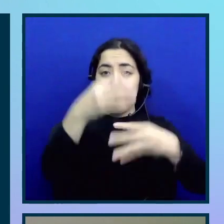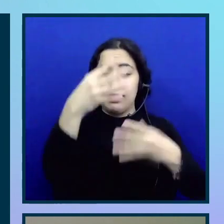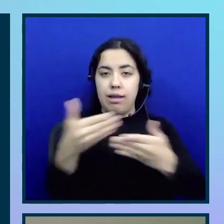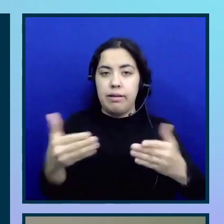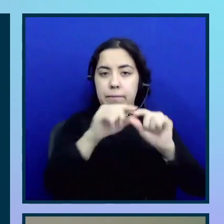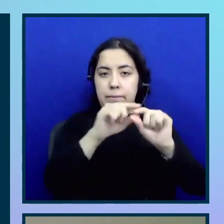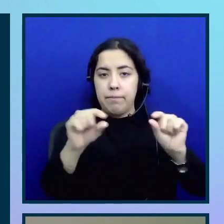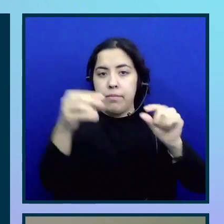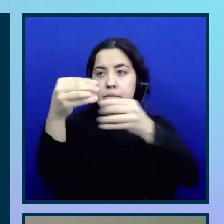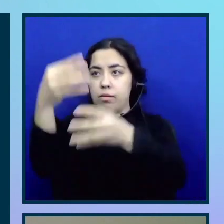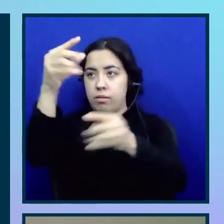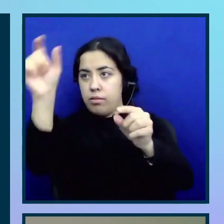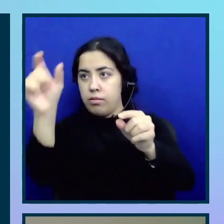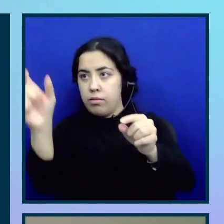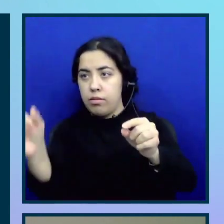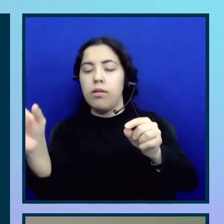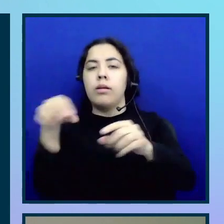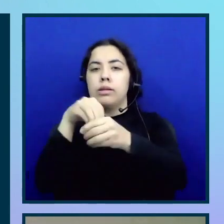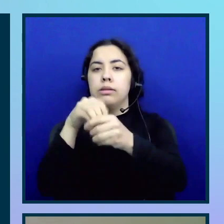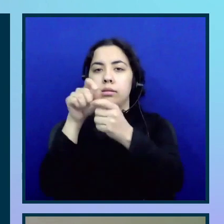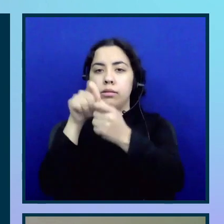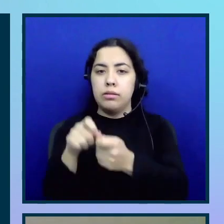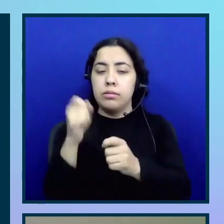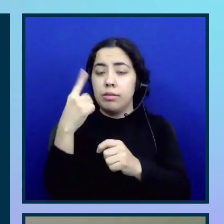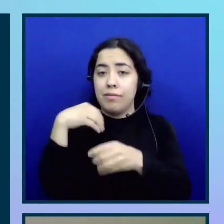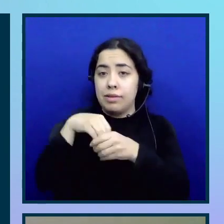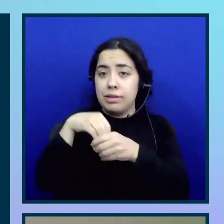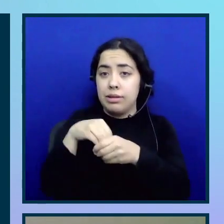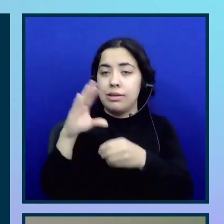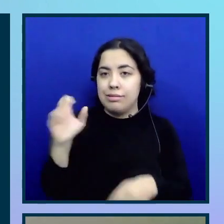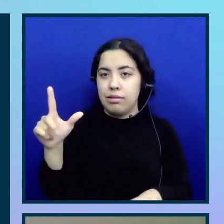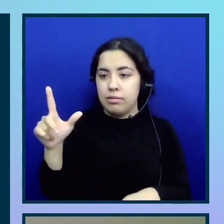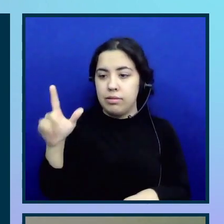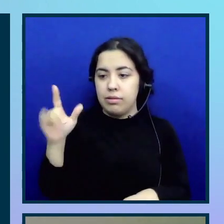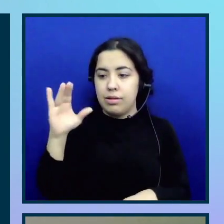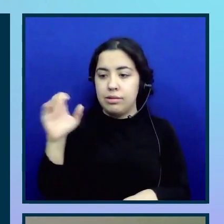but there are also cells within it that have table cell like, a table pattern applied.